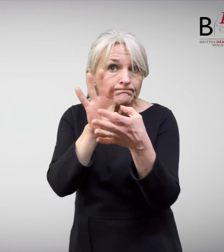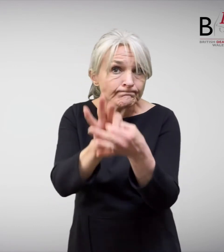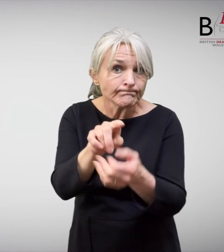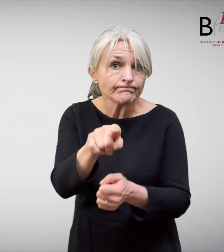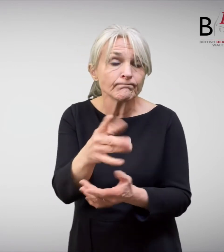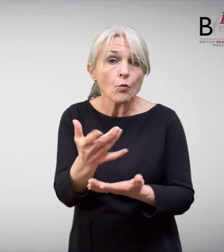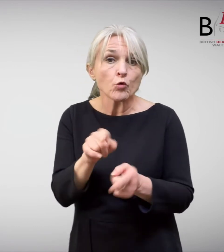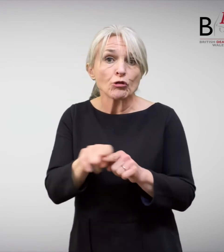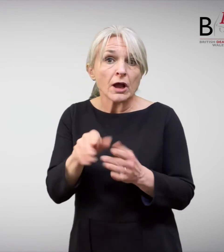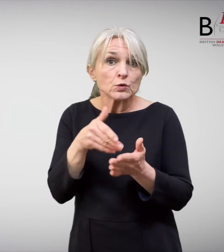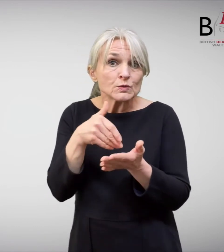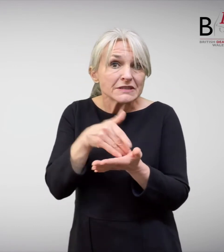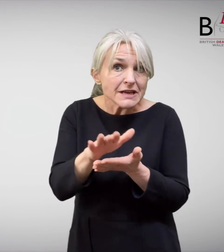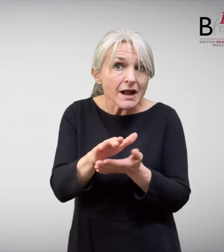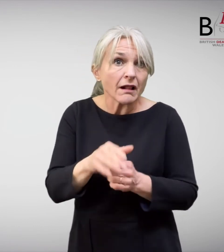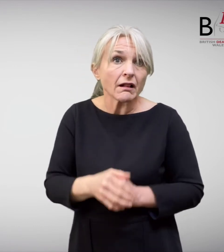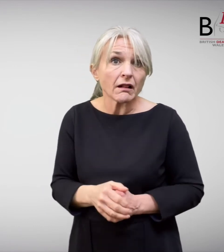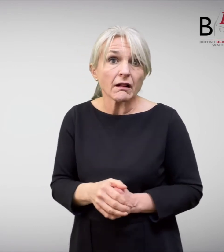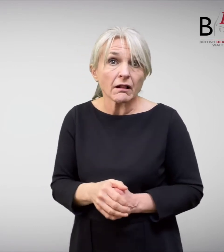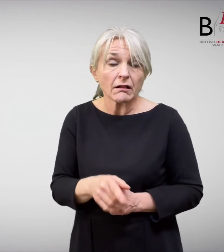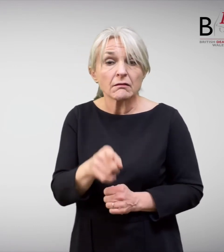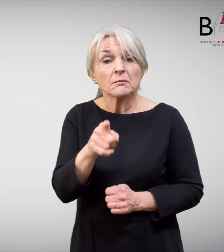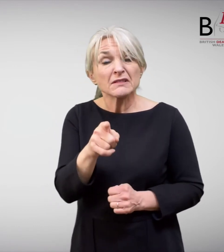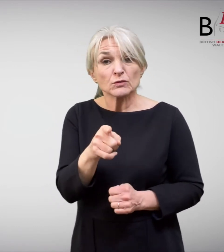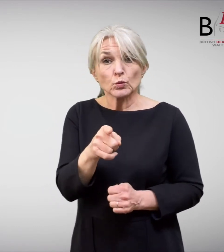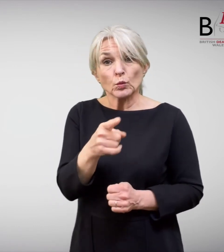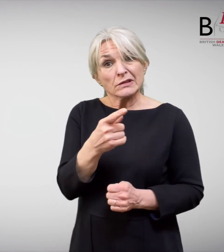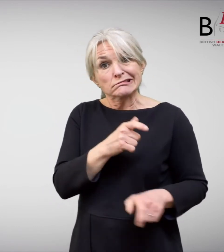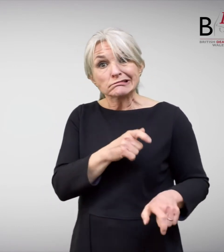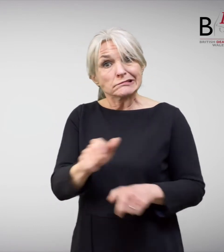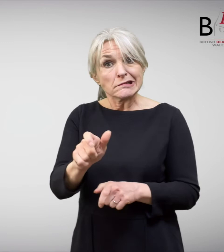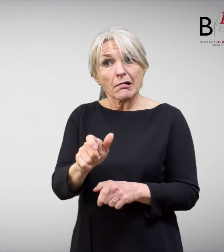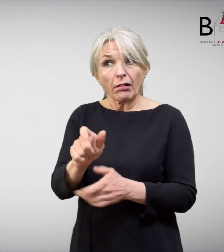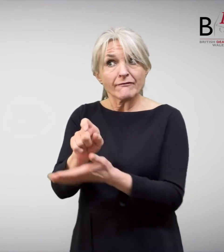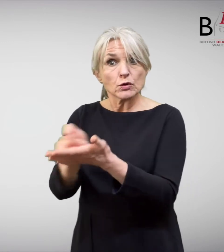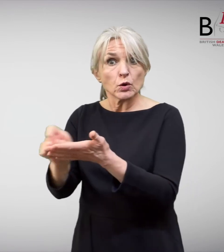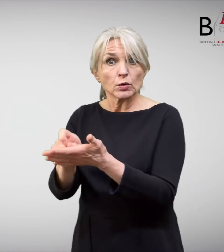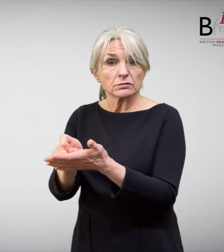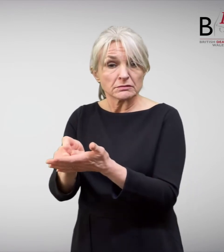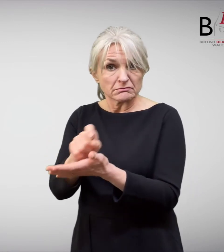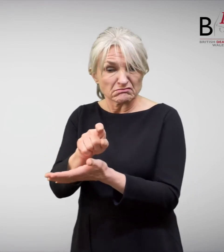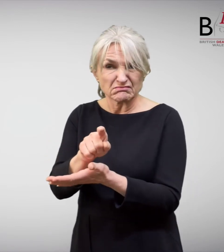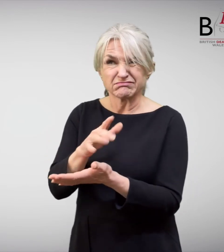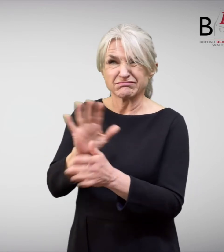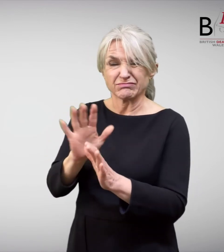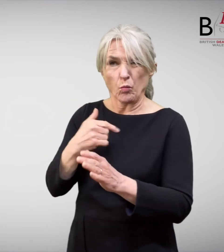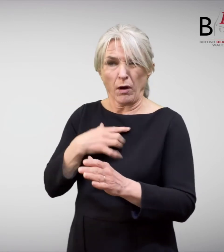it to contact you or to try and sell you things. You’ll still be able to vote if